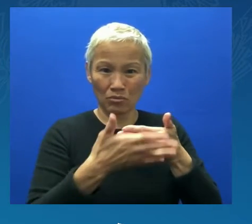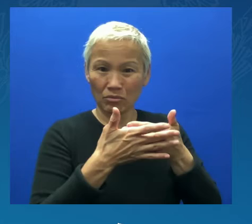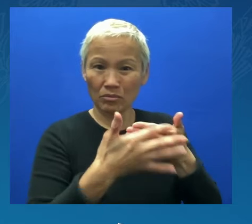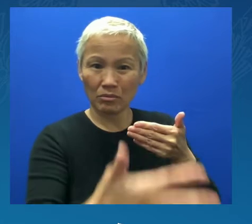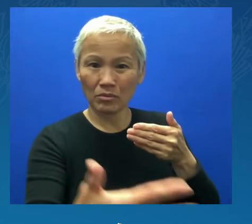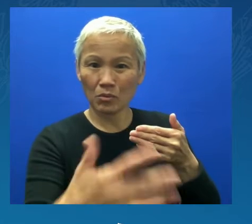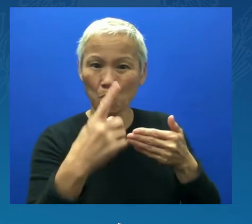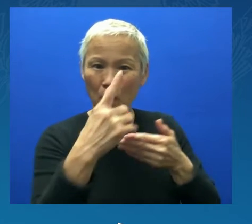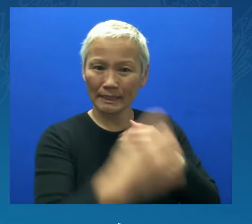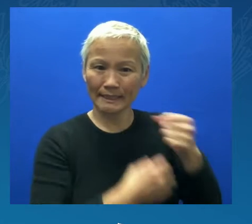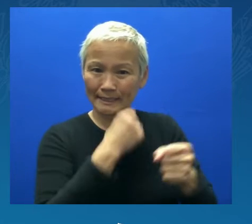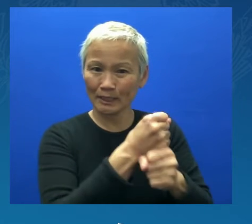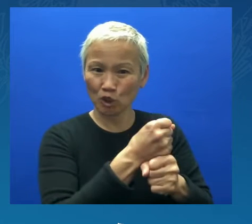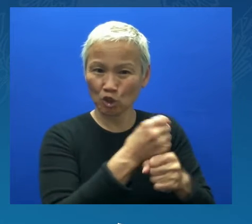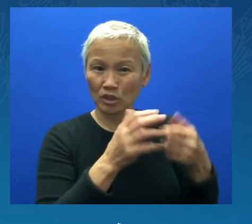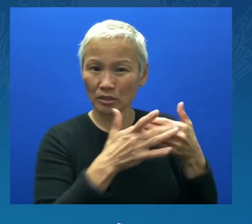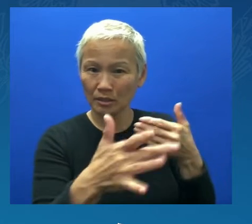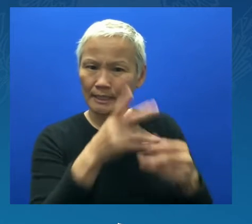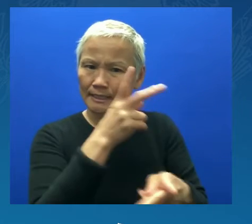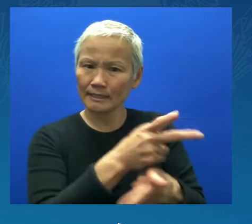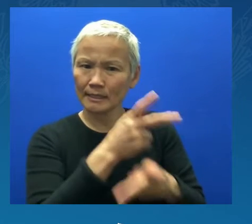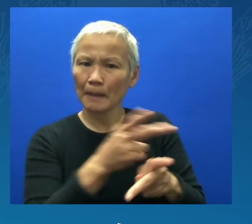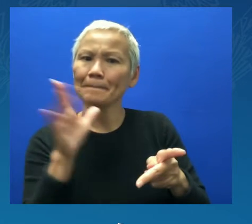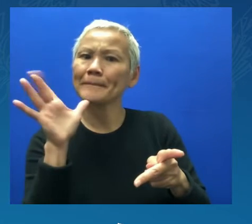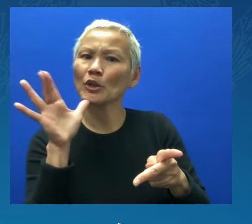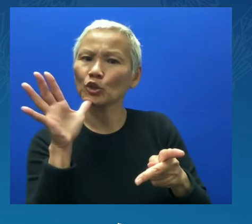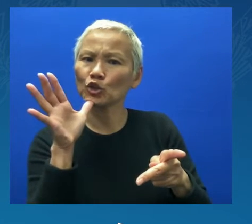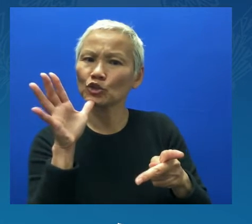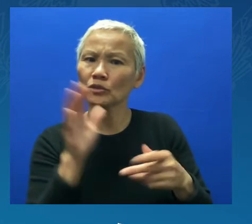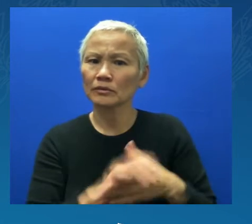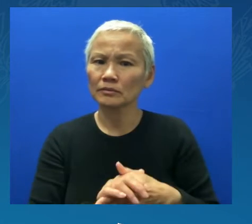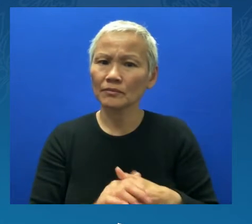Madam Vice President, for the federal grants that come from --